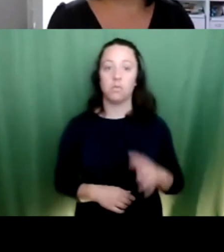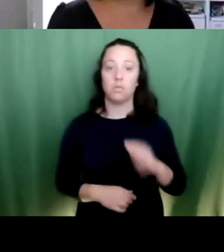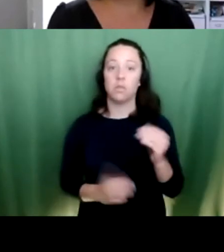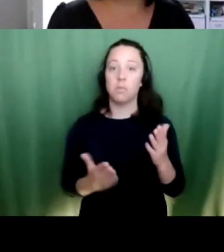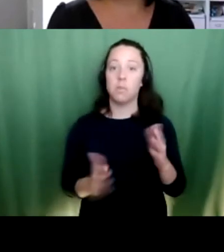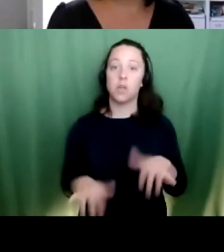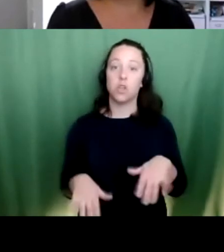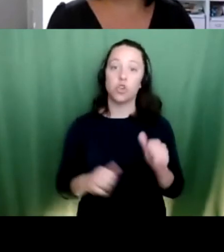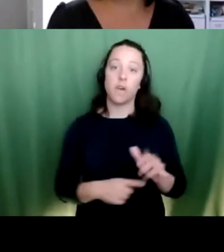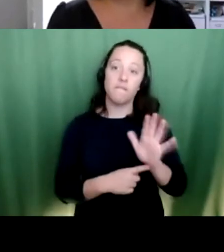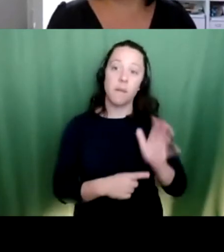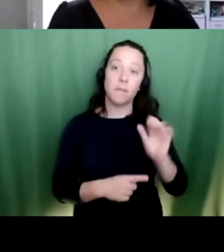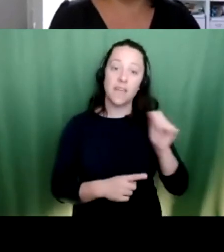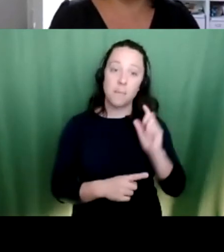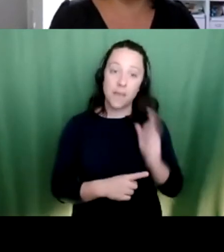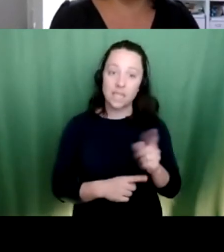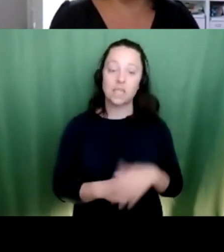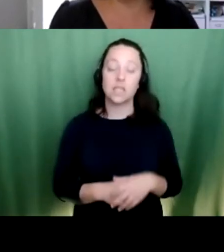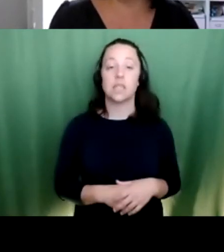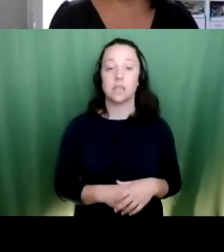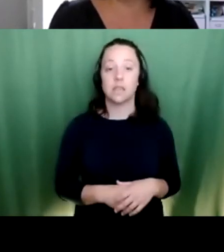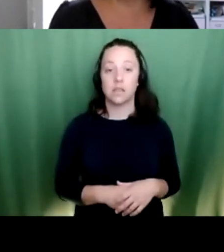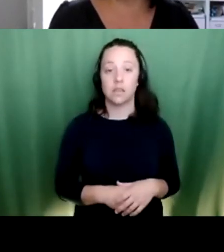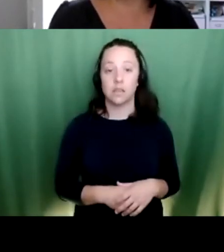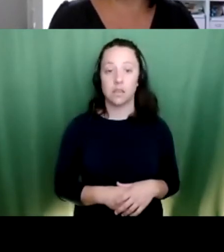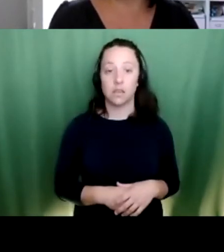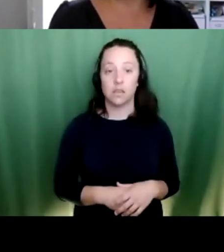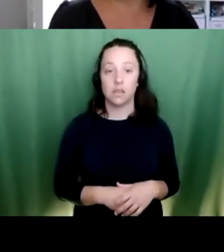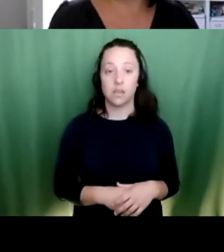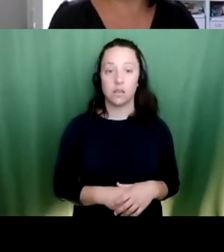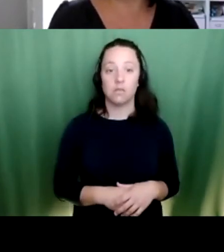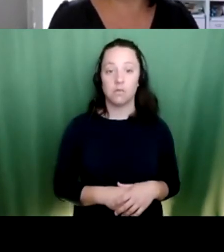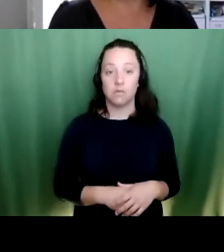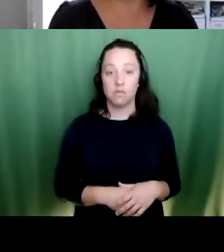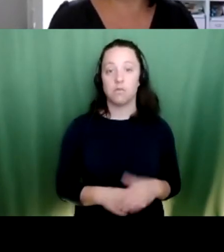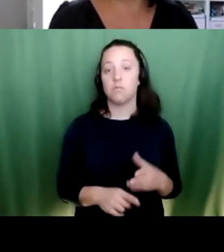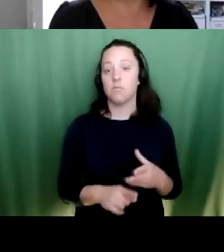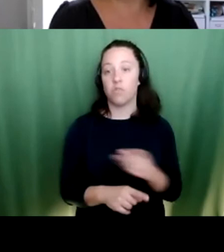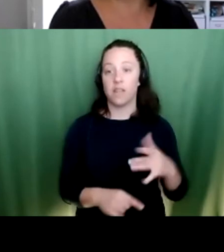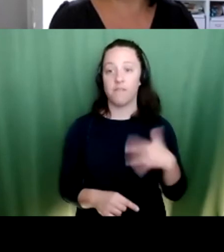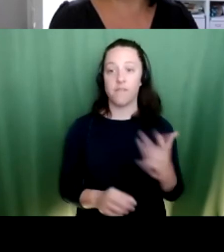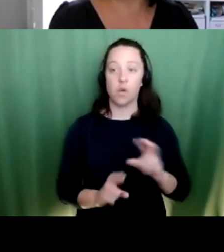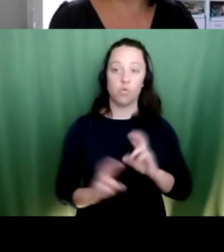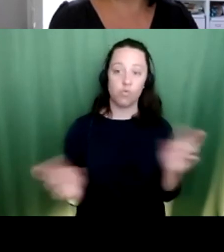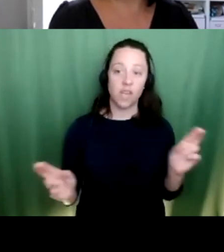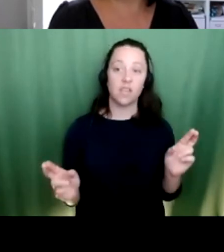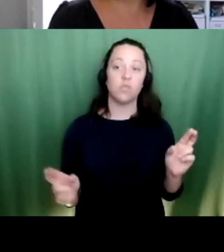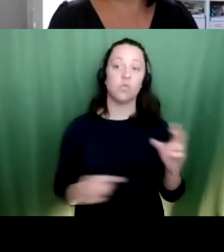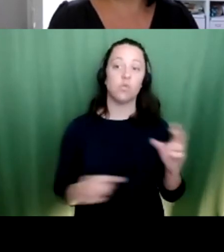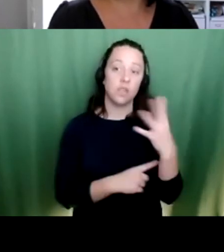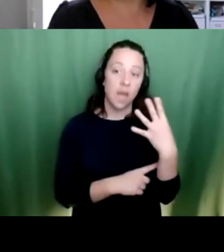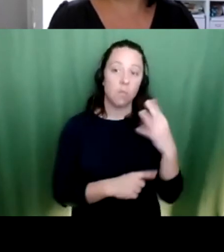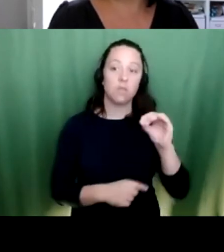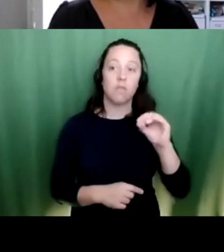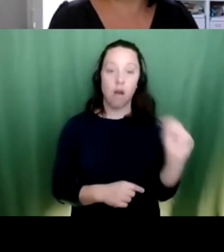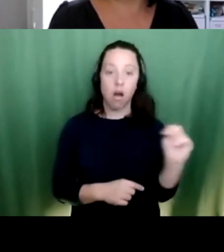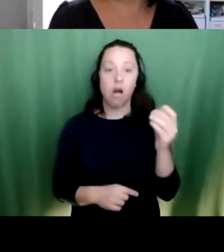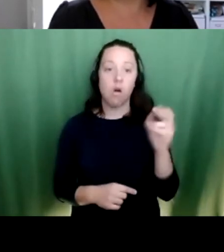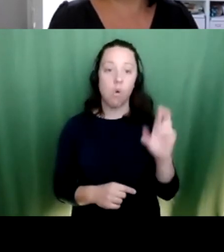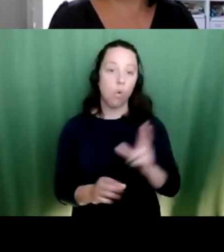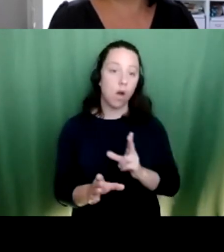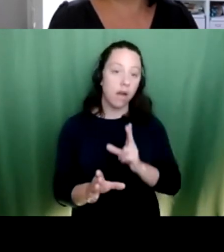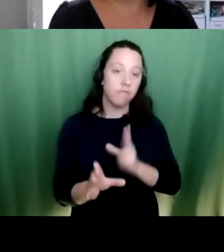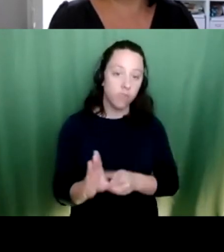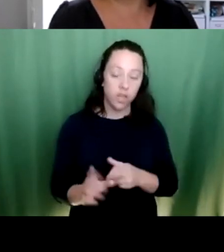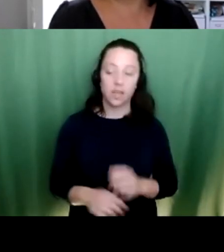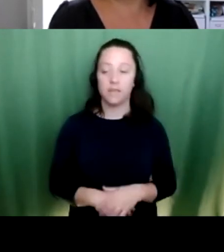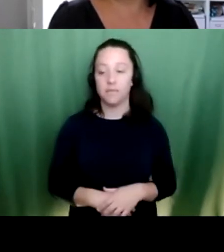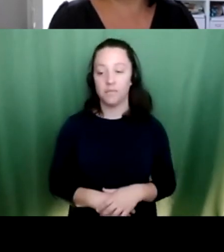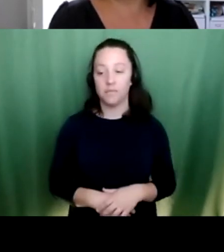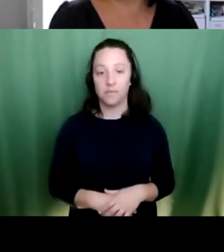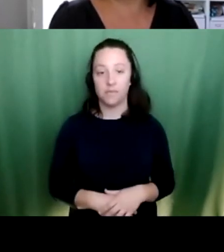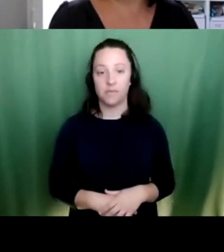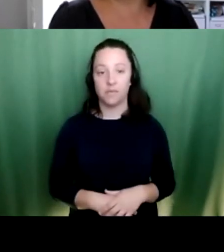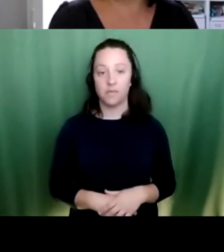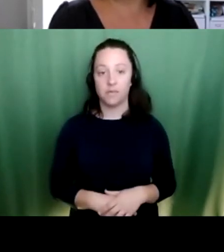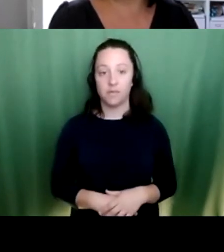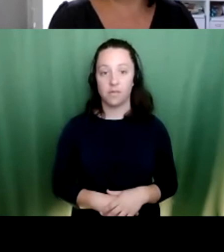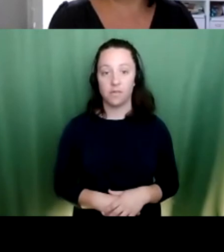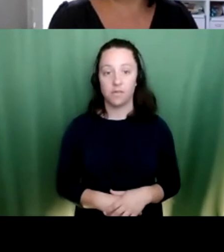everybody before they felt ready to turn on their cameras or check in. That gave them the space to